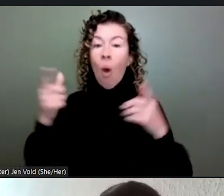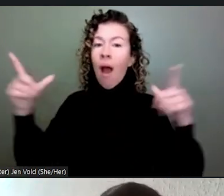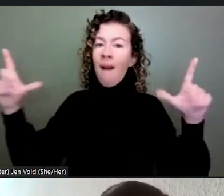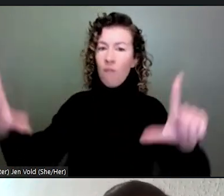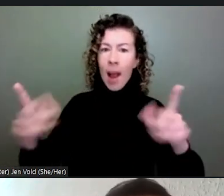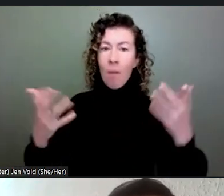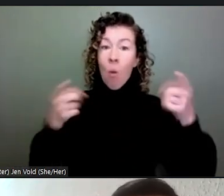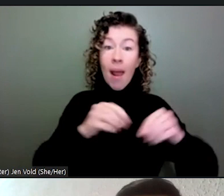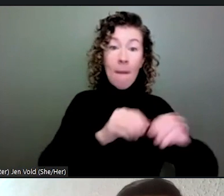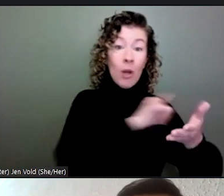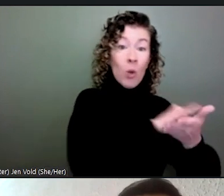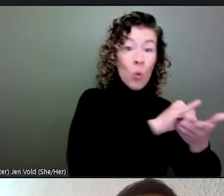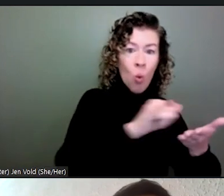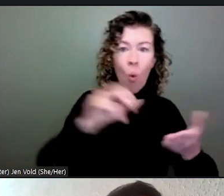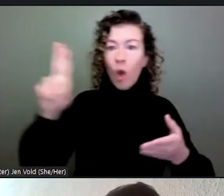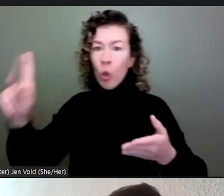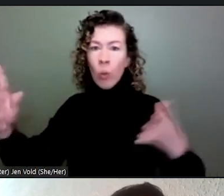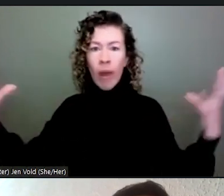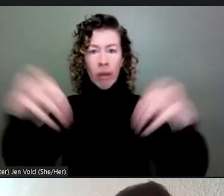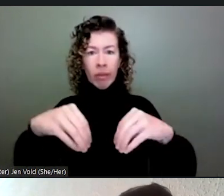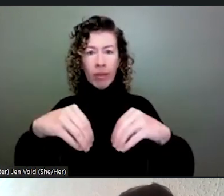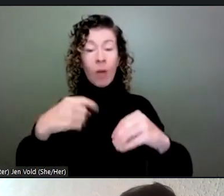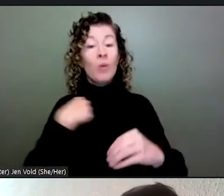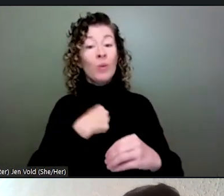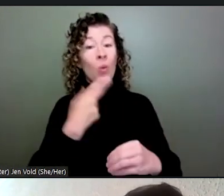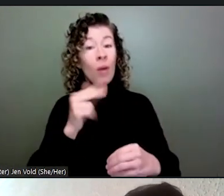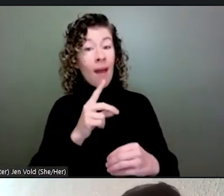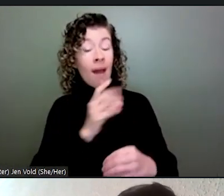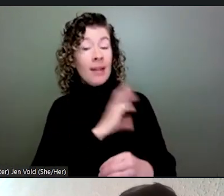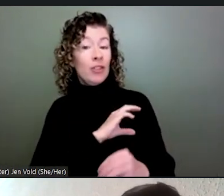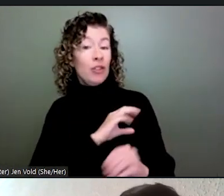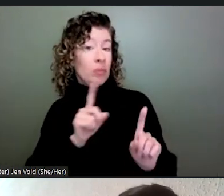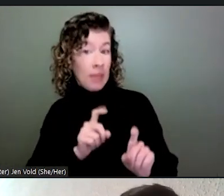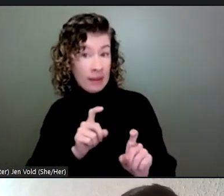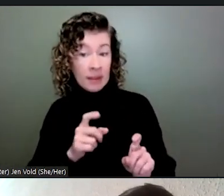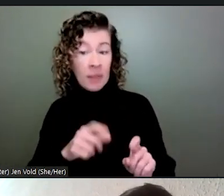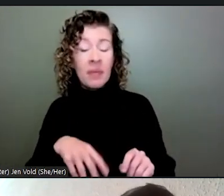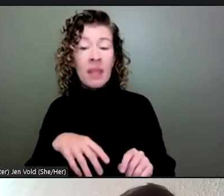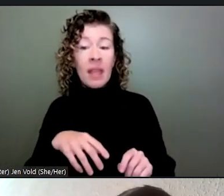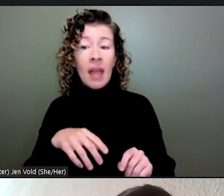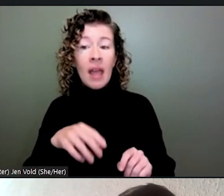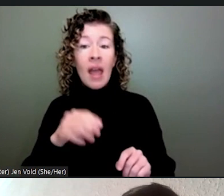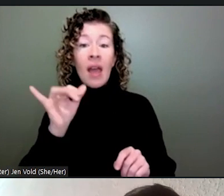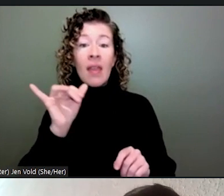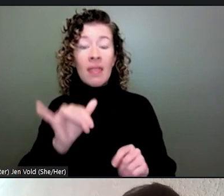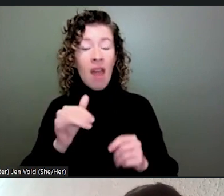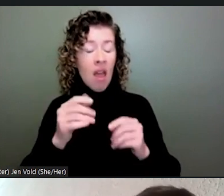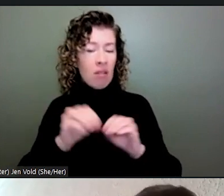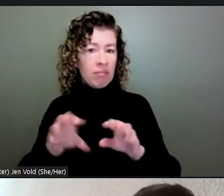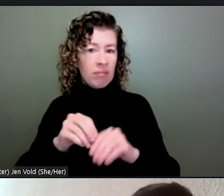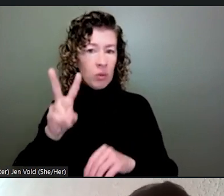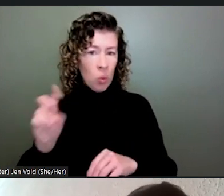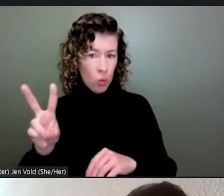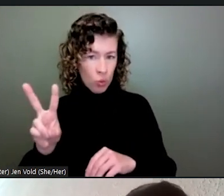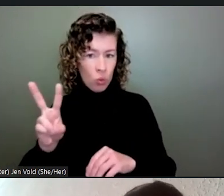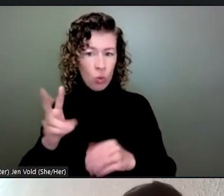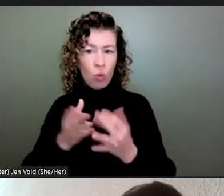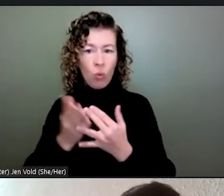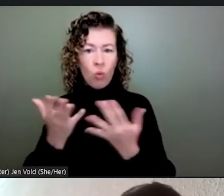And so we had citizenship tests. Now--that was--that came out in 2002 through what's known as the life in the UK test.